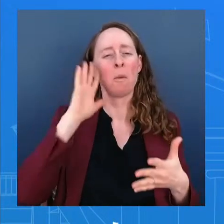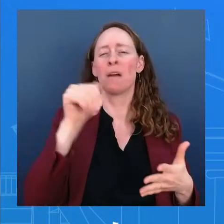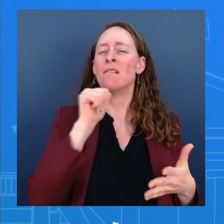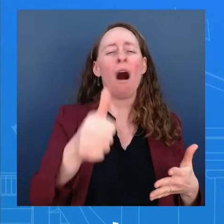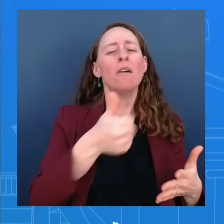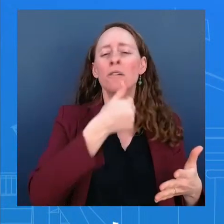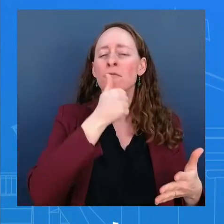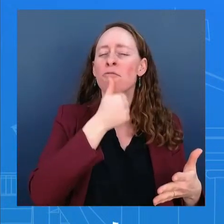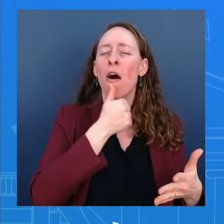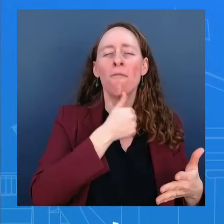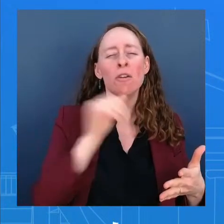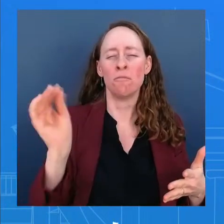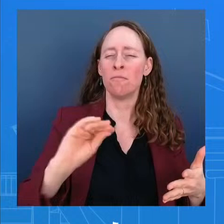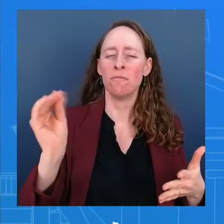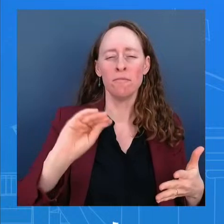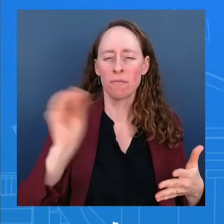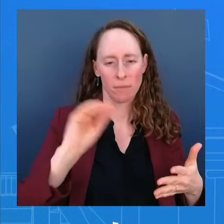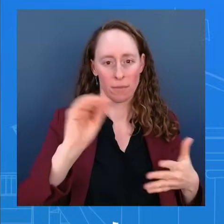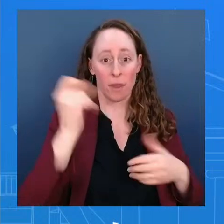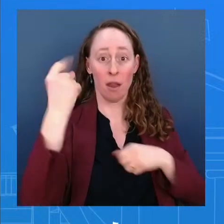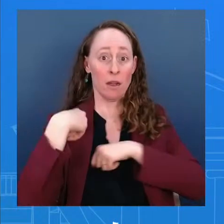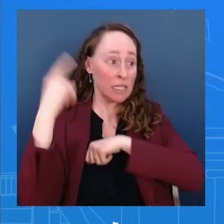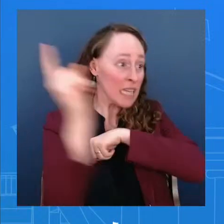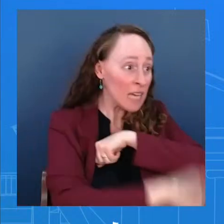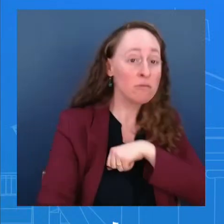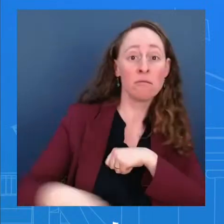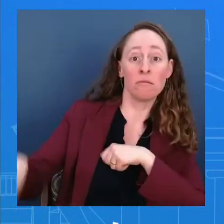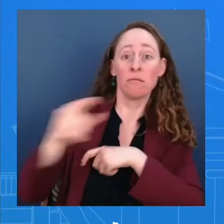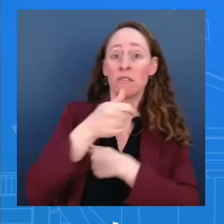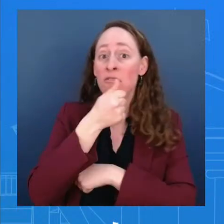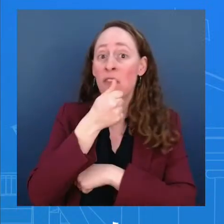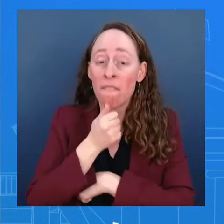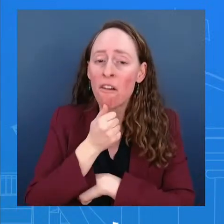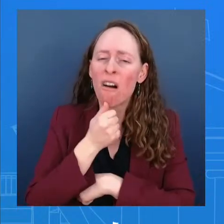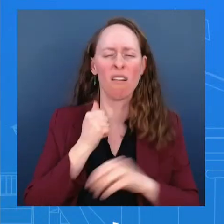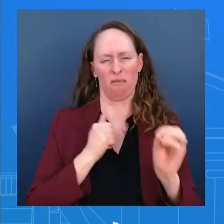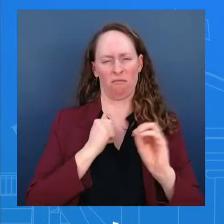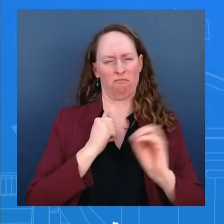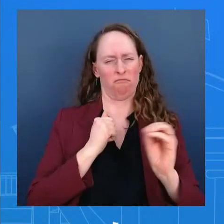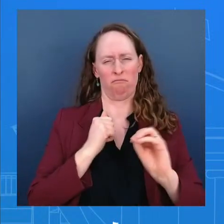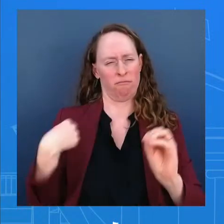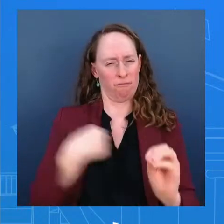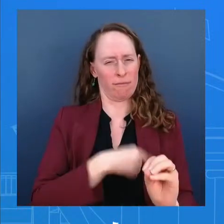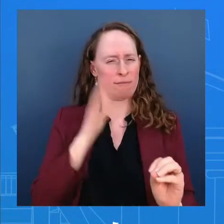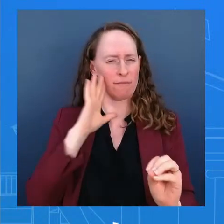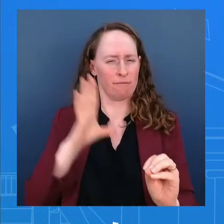a whack out of the American people’s pocketbook. That was not an opportunity available to us one year ago.